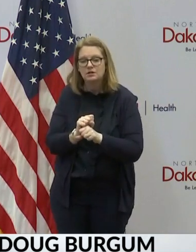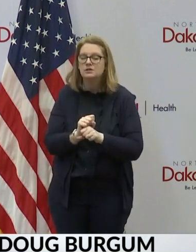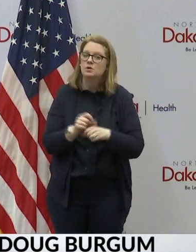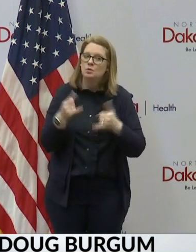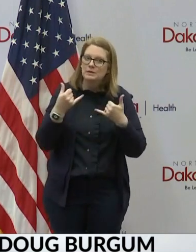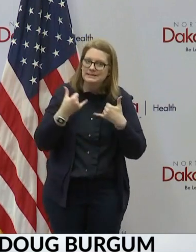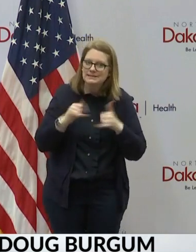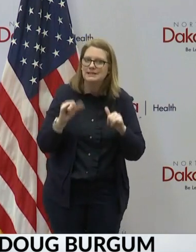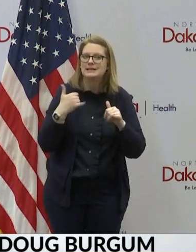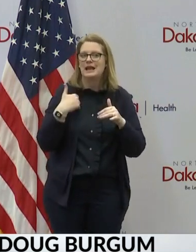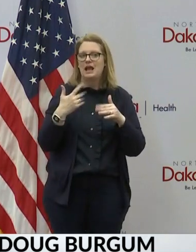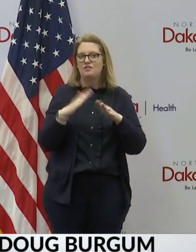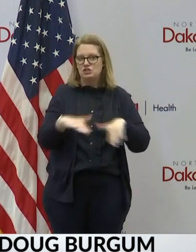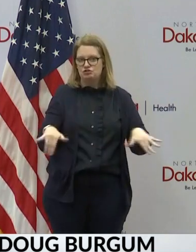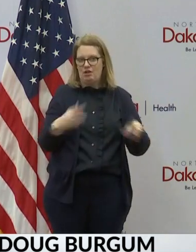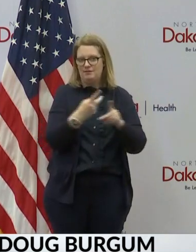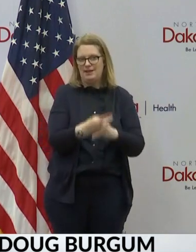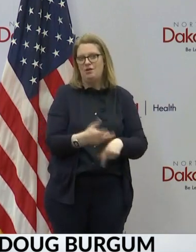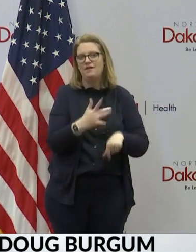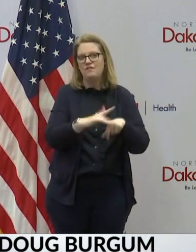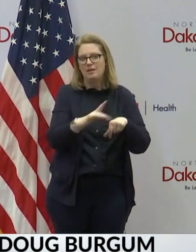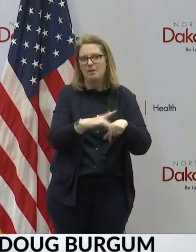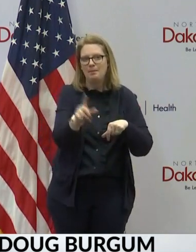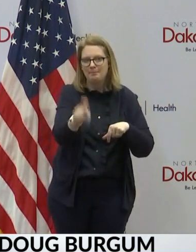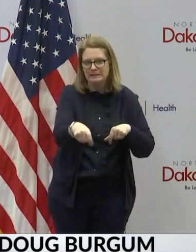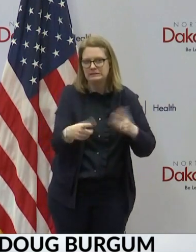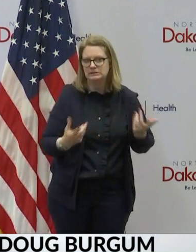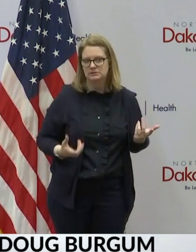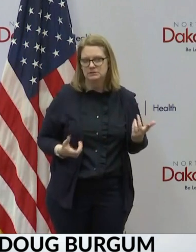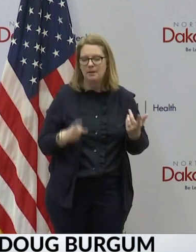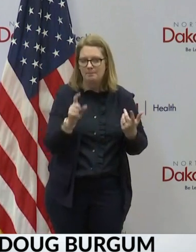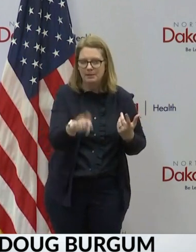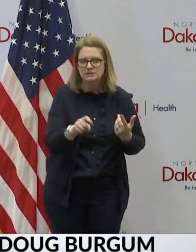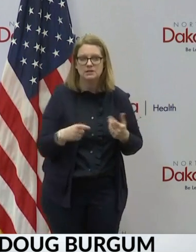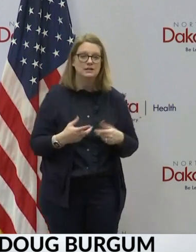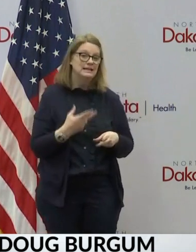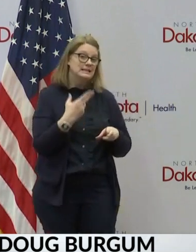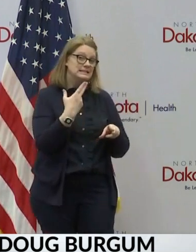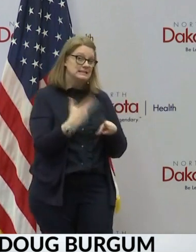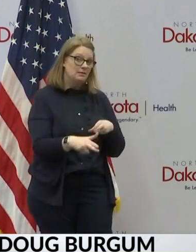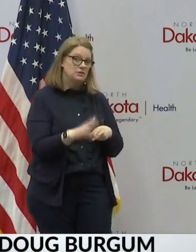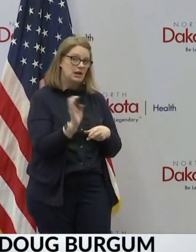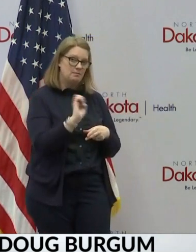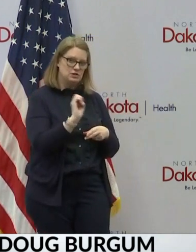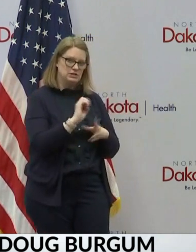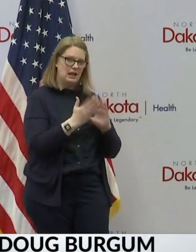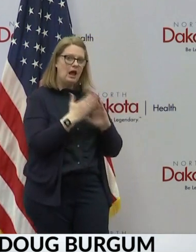PARENTS ARE RETURNING TO WORK, AND WE NEED OVALUE AND SUPPORT THE AVAILABILITY OF QUALITY